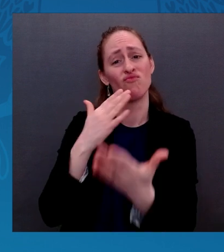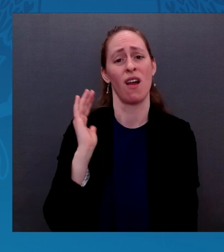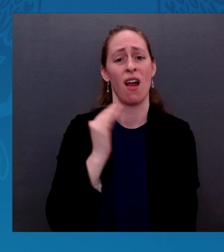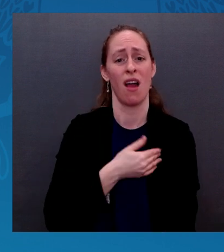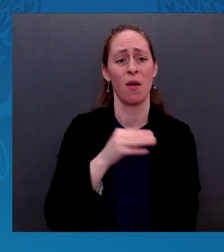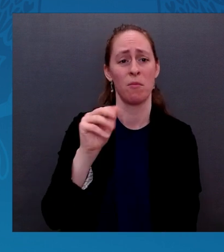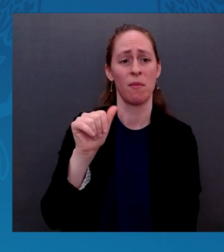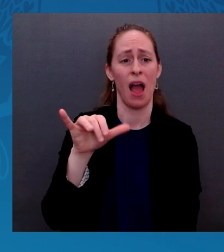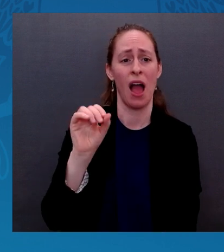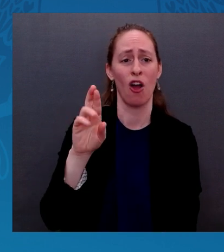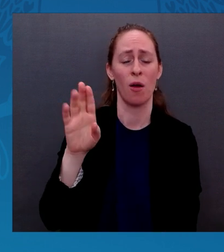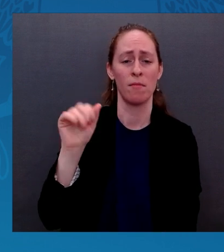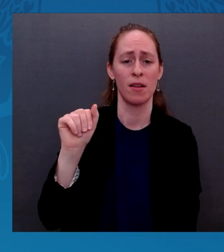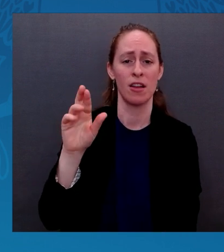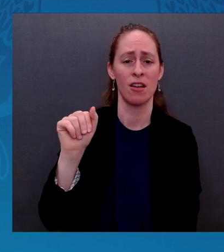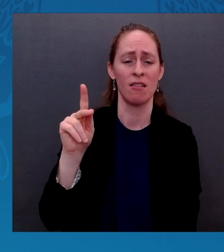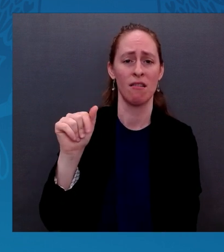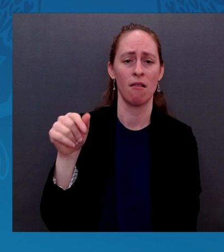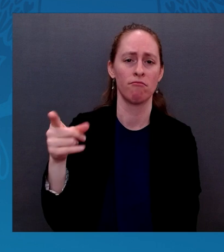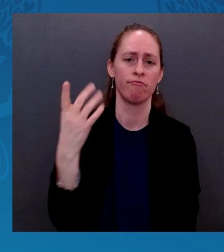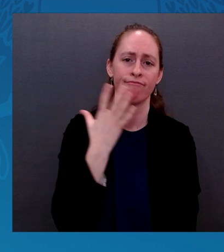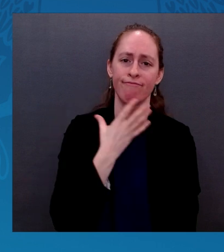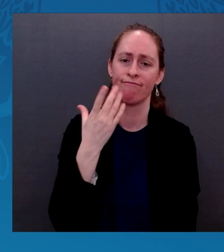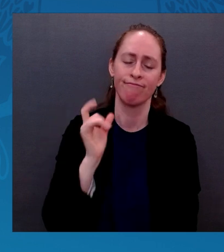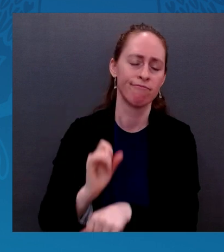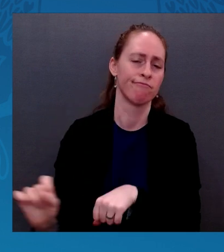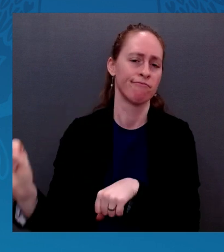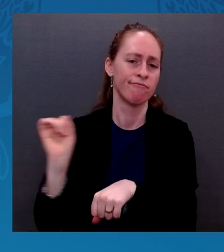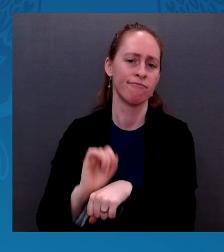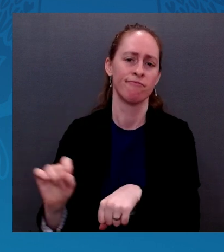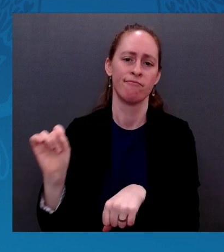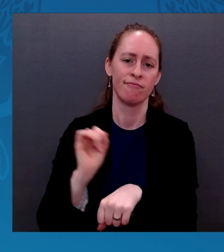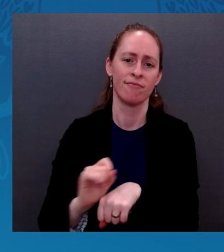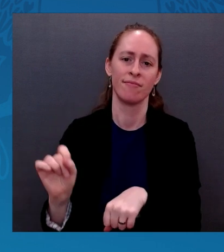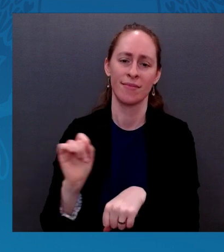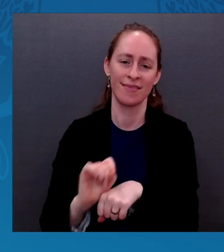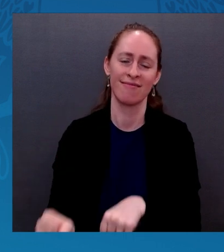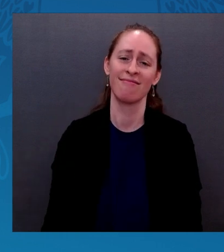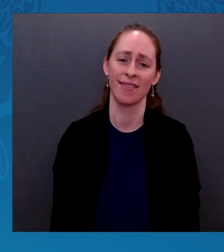He's been chosen and for the position and for the challenge.